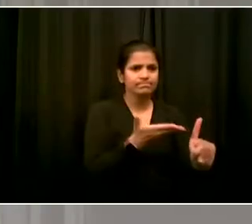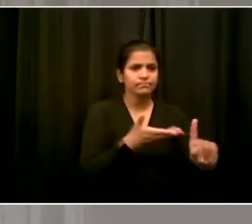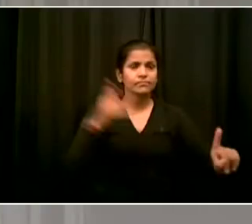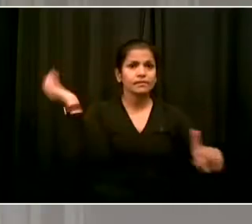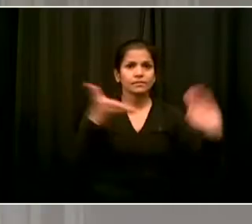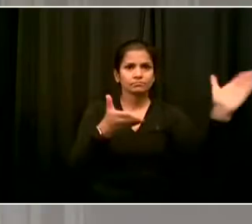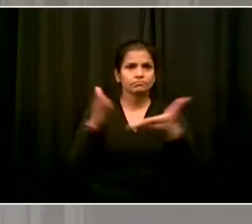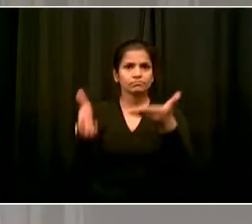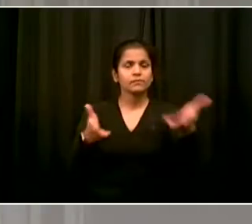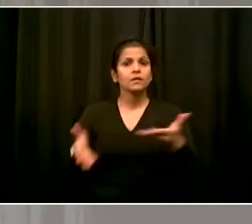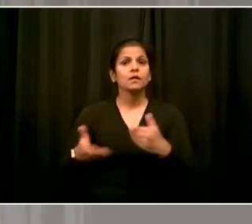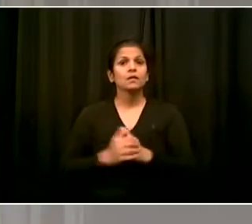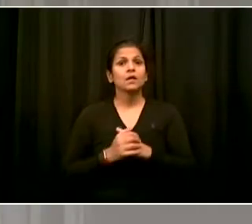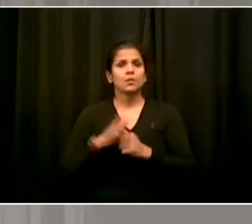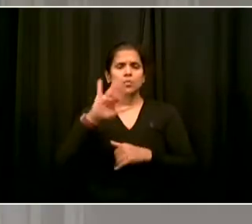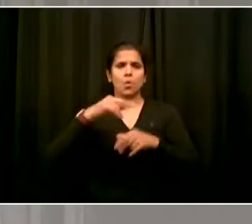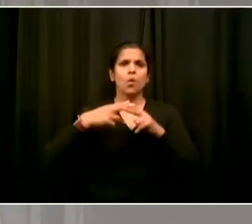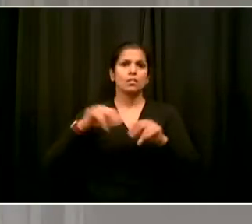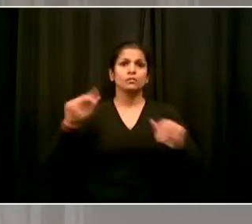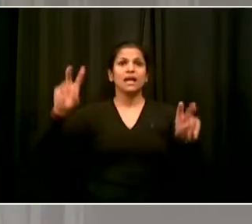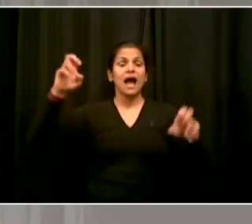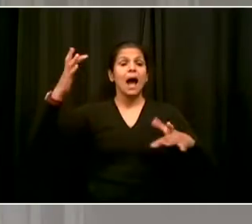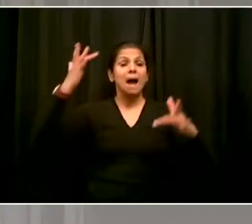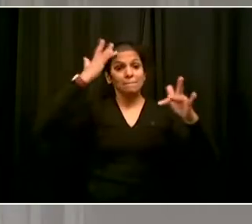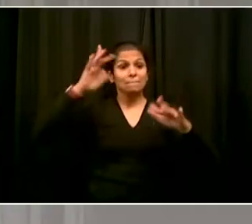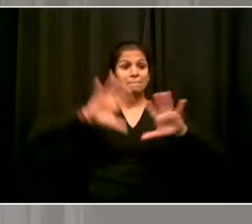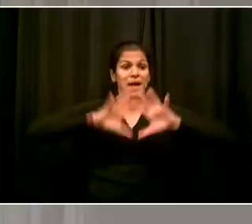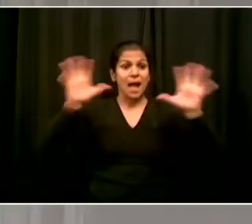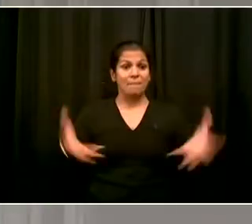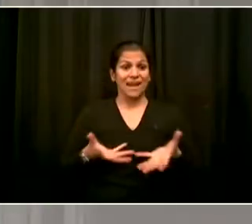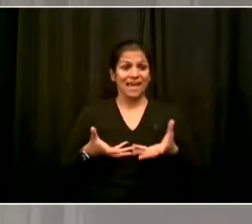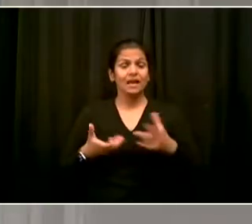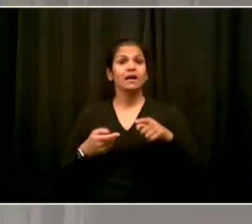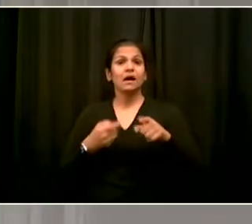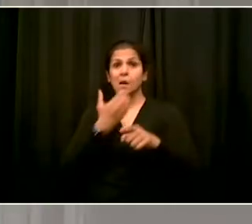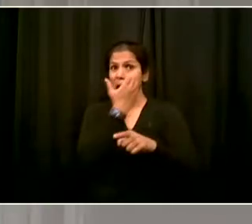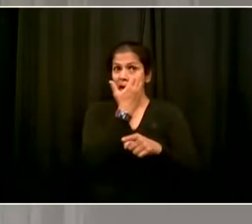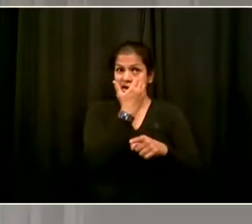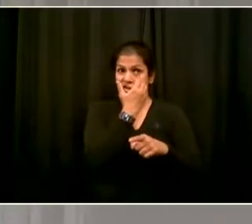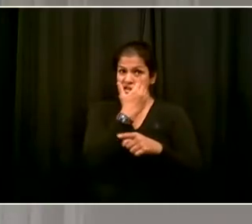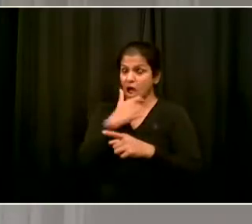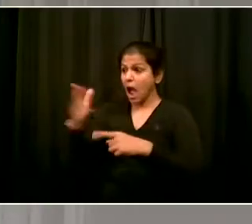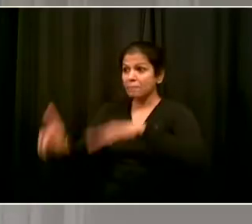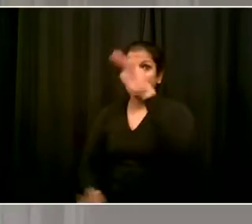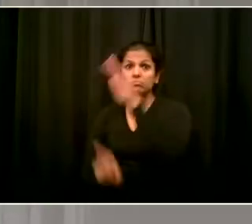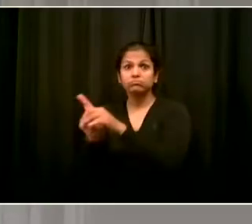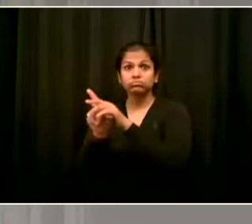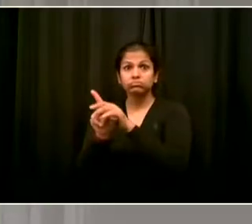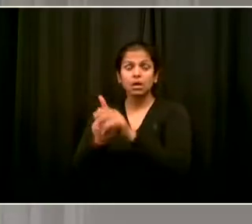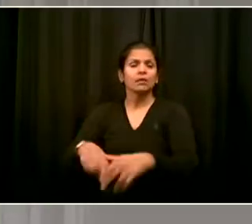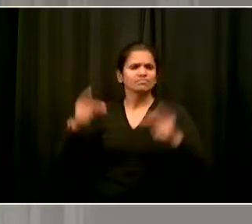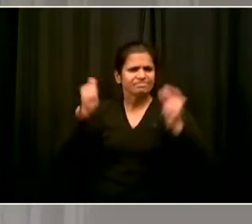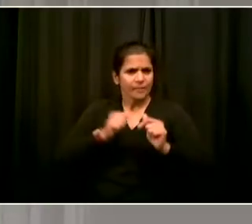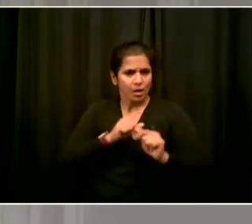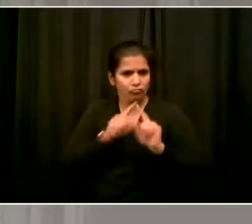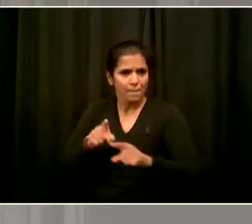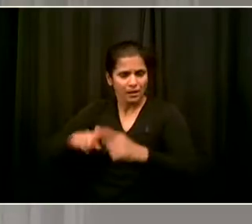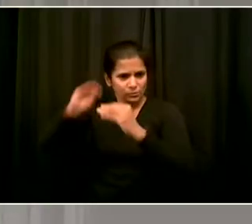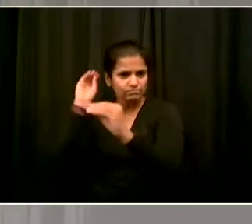A NEW PANDEMIC RESPONSE INSTITUTE IS SO IMPORTANT TO THE CITY, THE COUNTRY, AND, IIENDEE, THE WORLD.